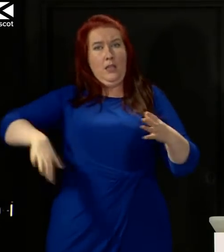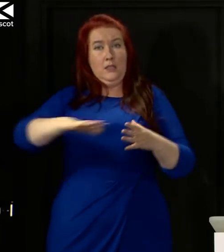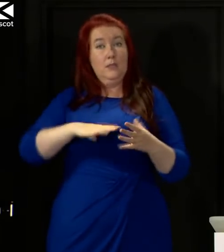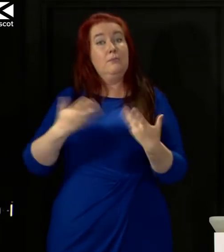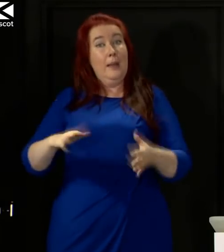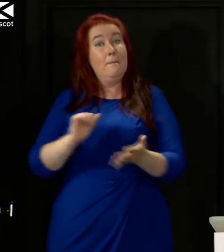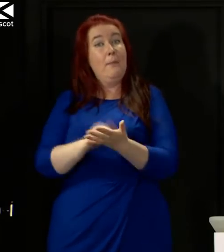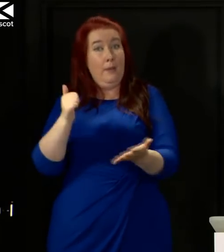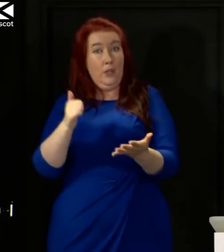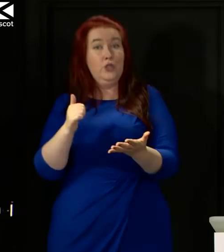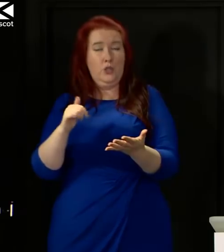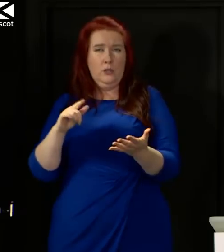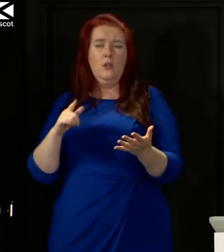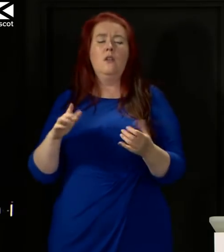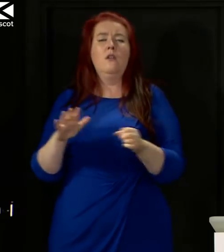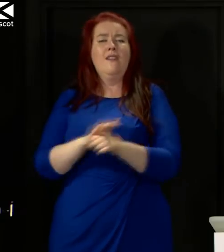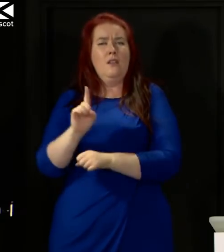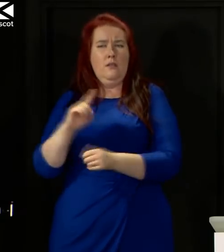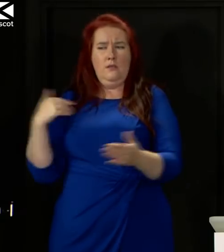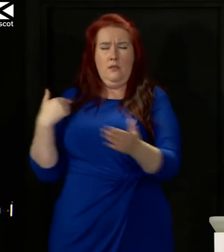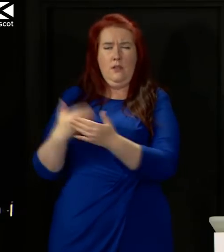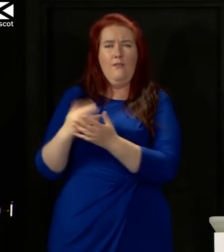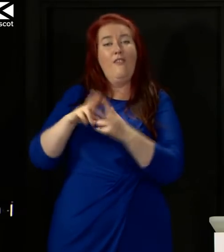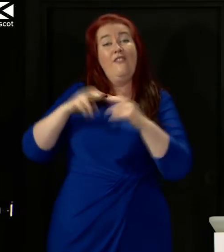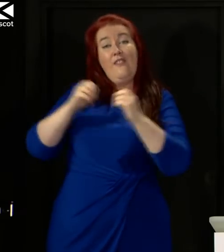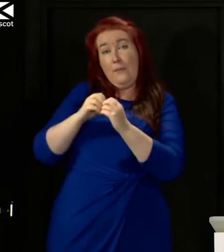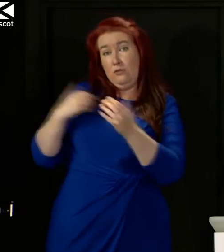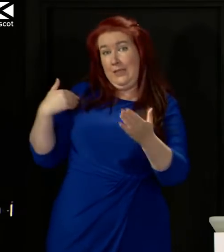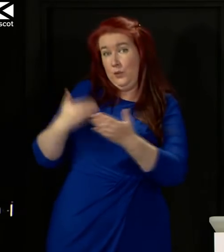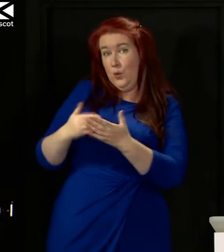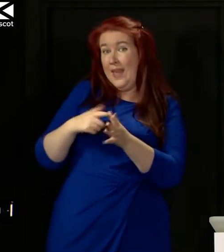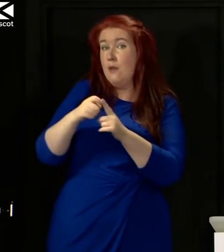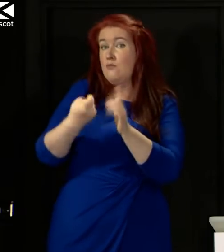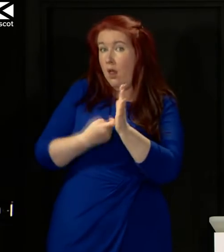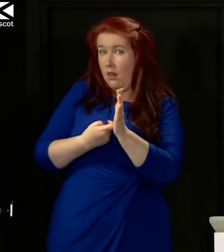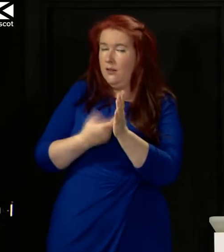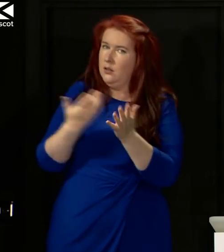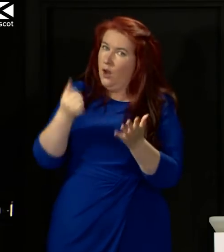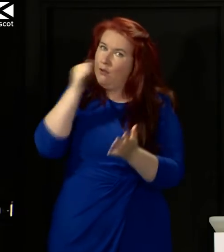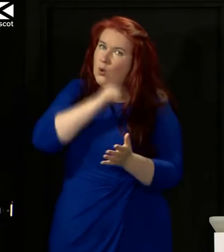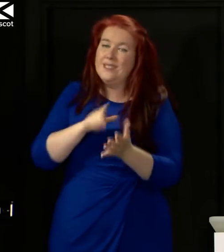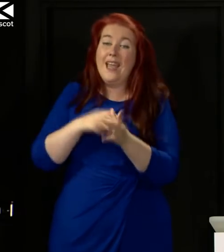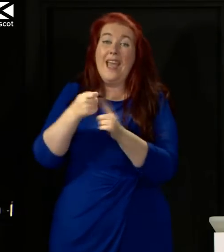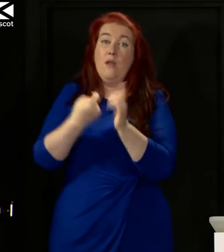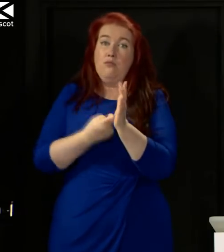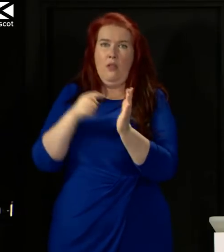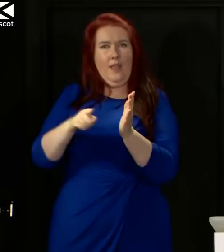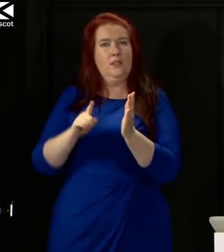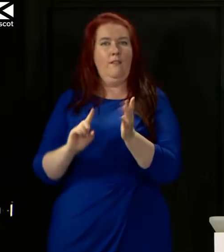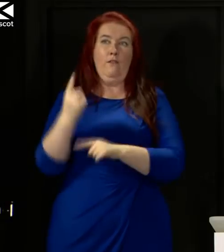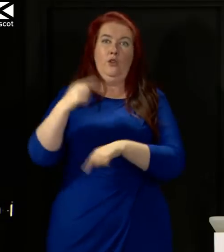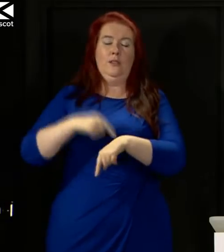period from February through to April. April was of course the first full month of the